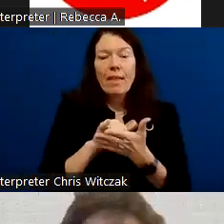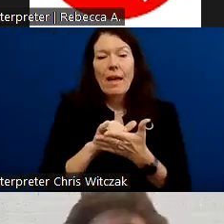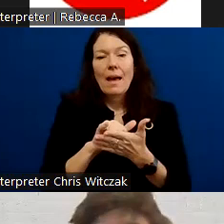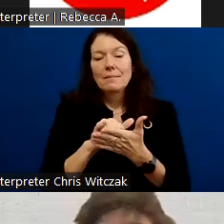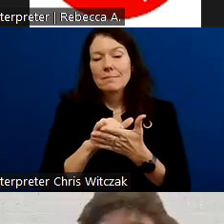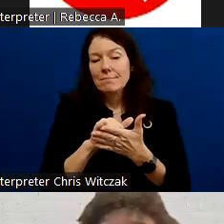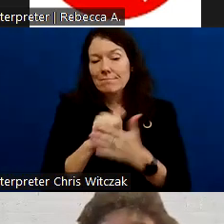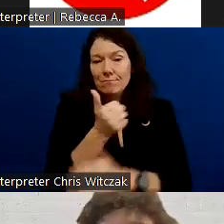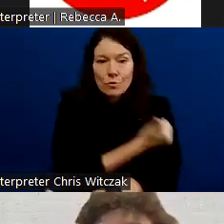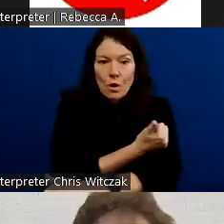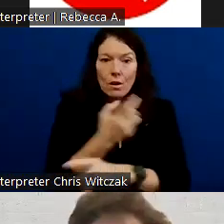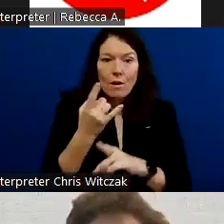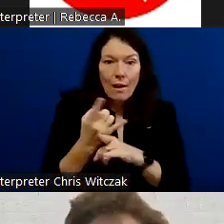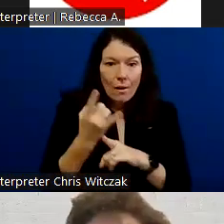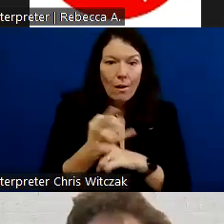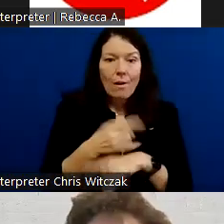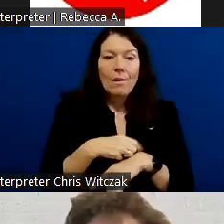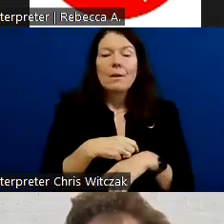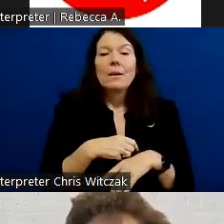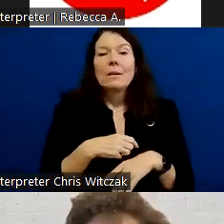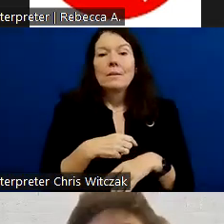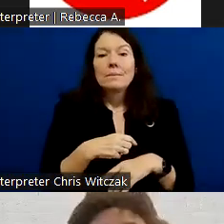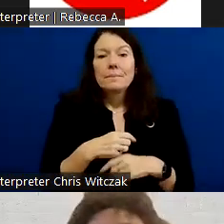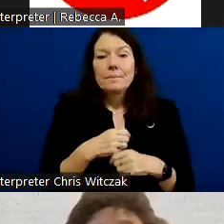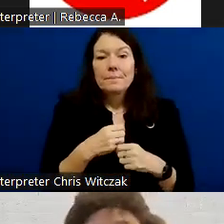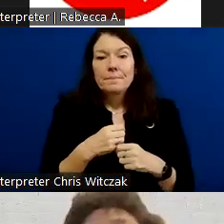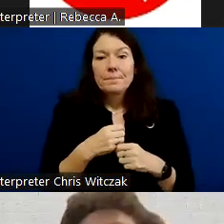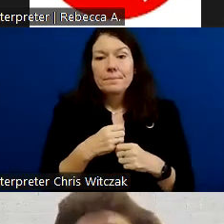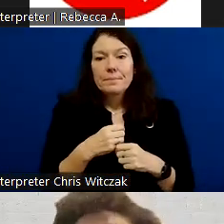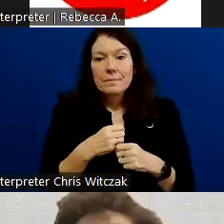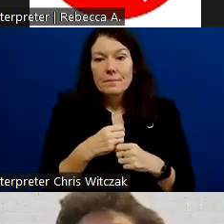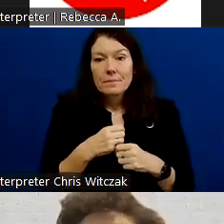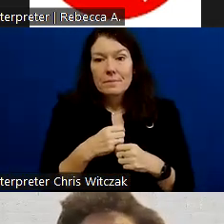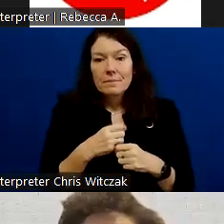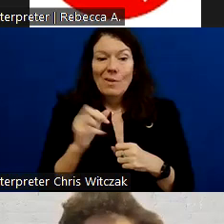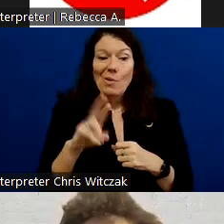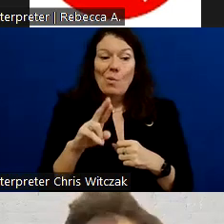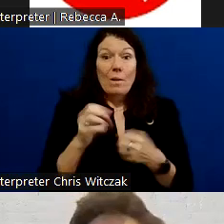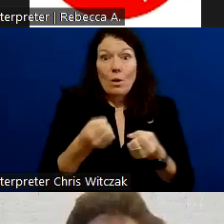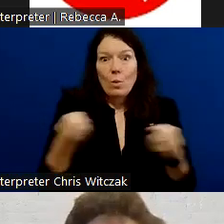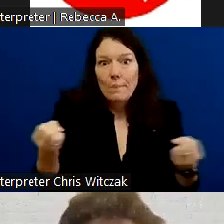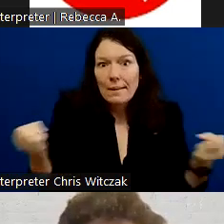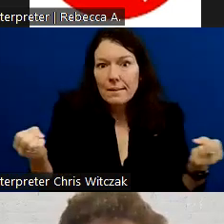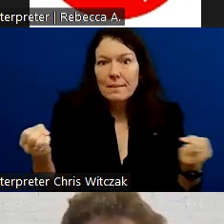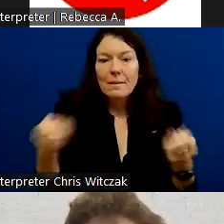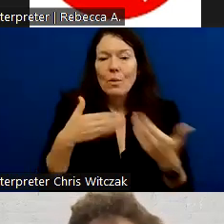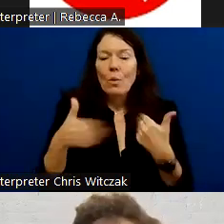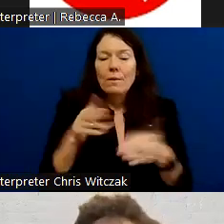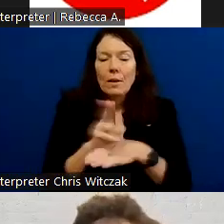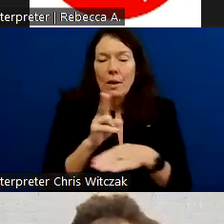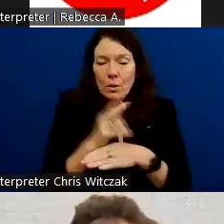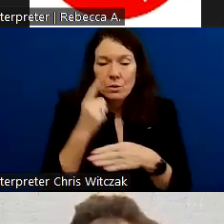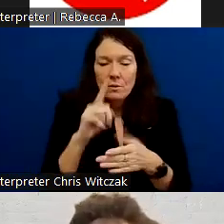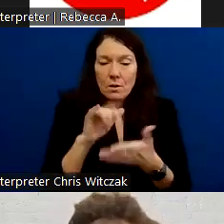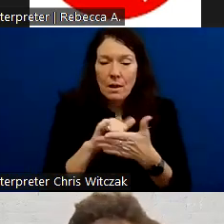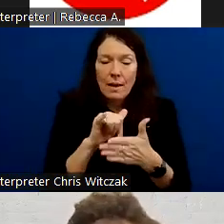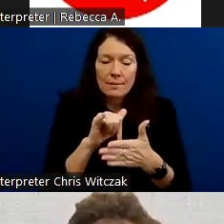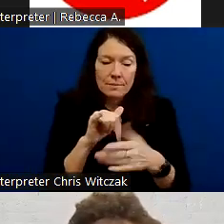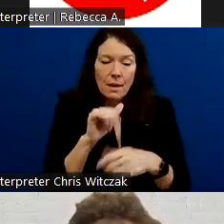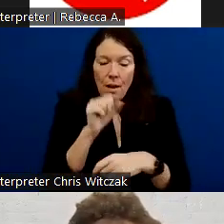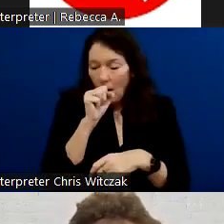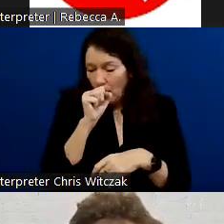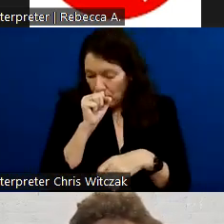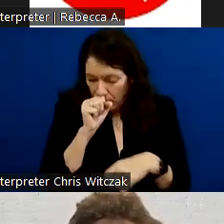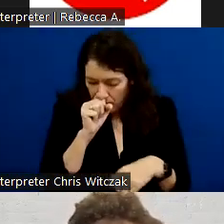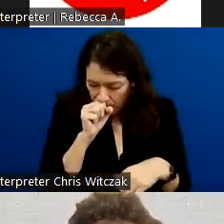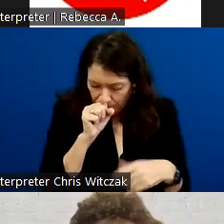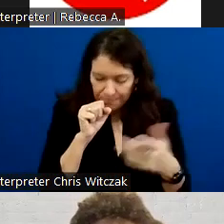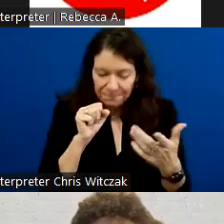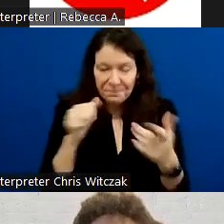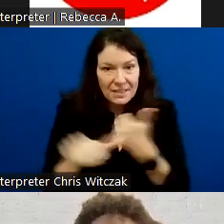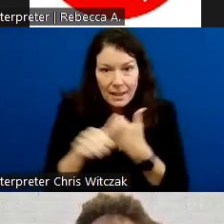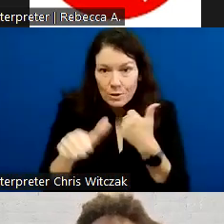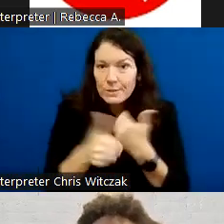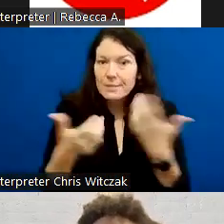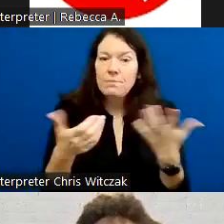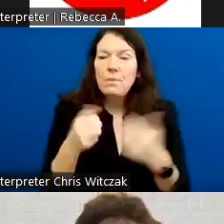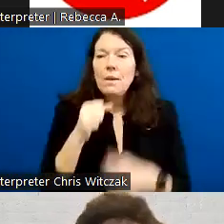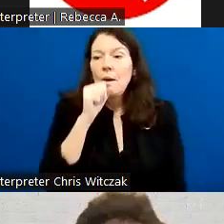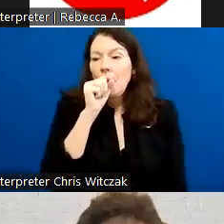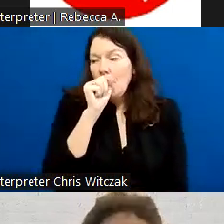um the accessories um that they use uh to administer those substances so first things